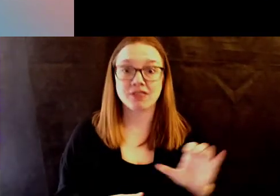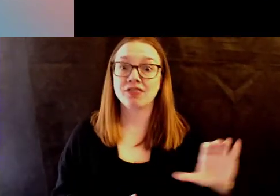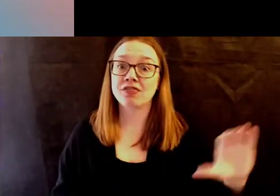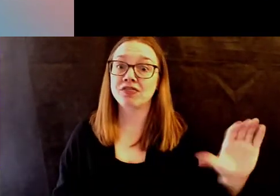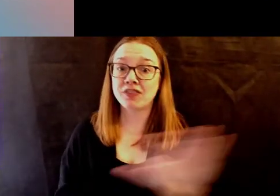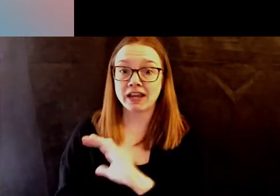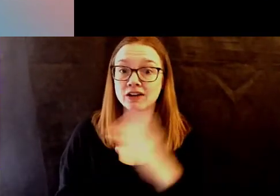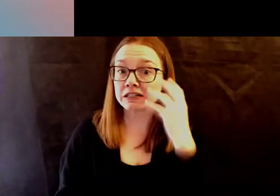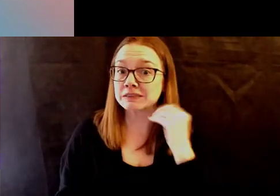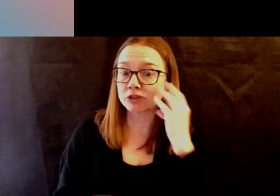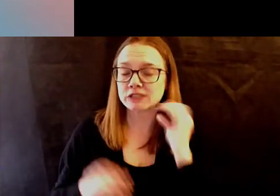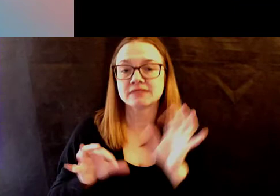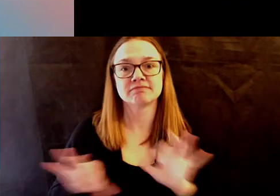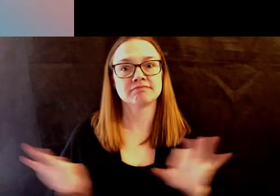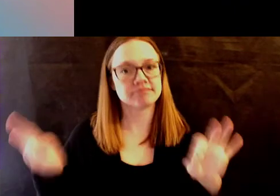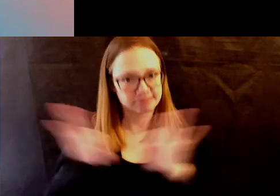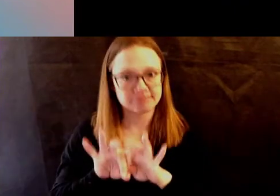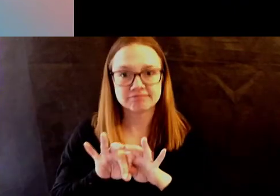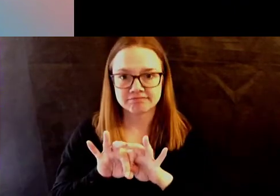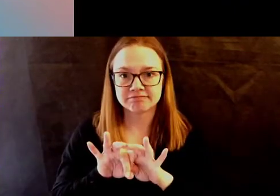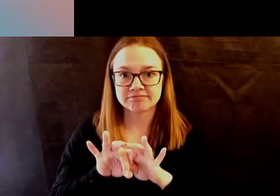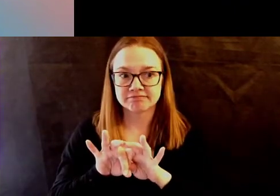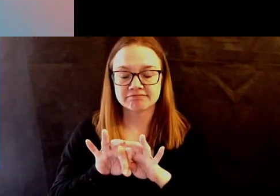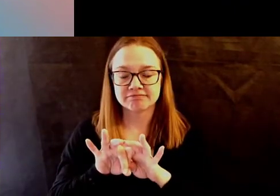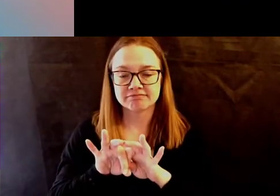So these are also opportunities that you